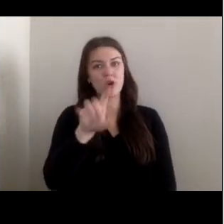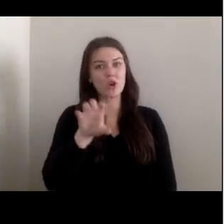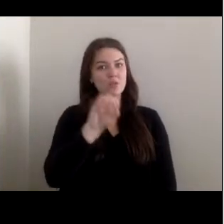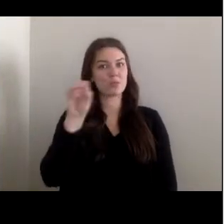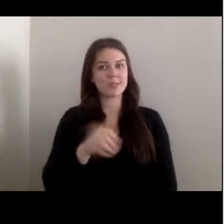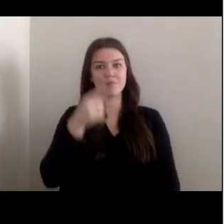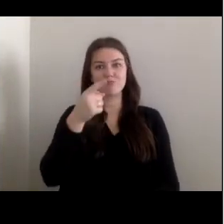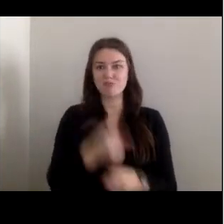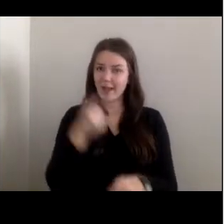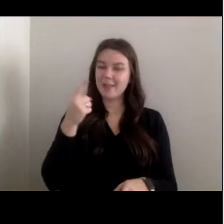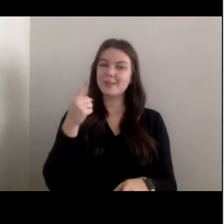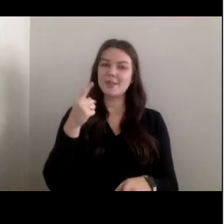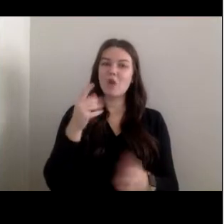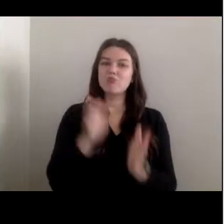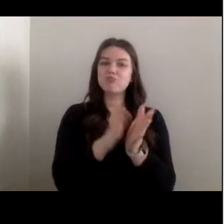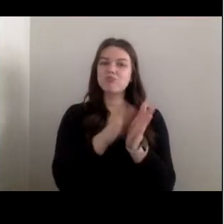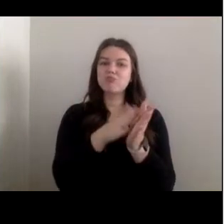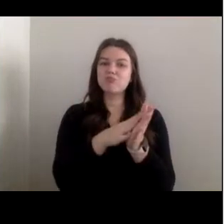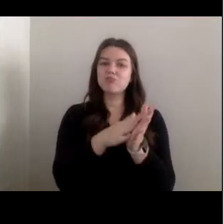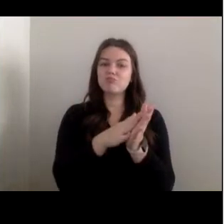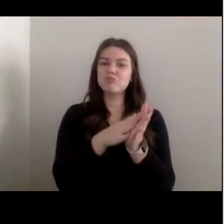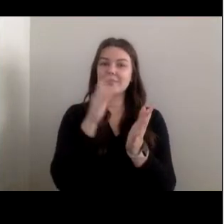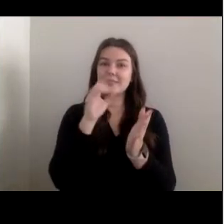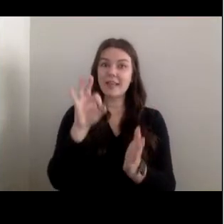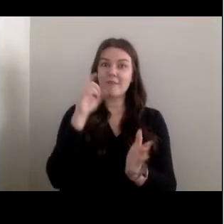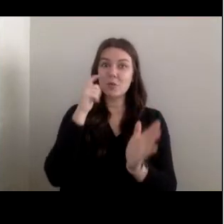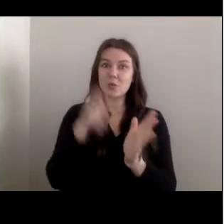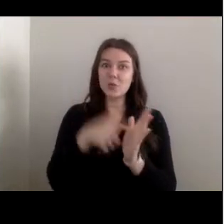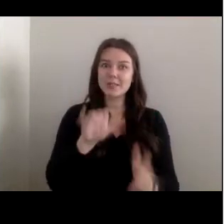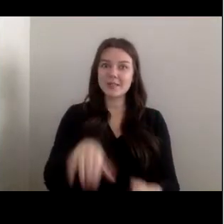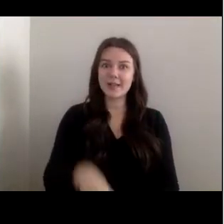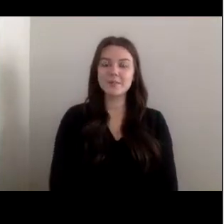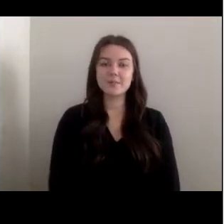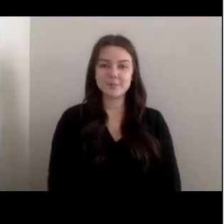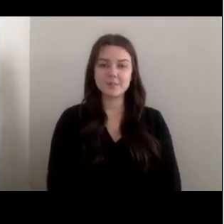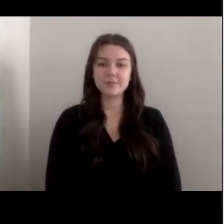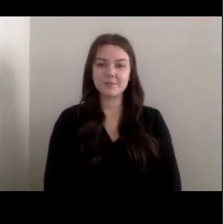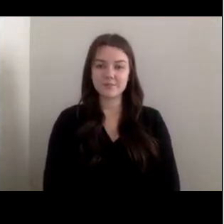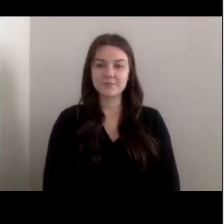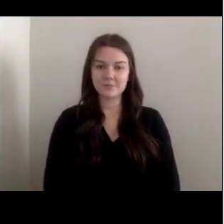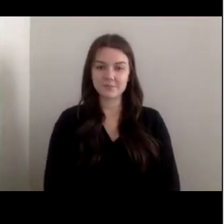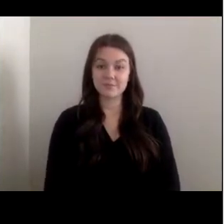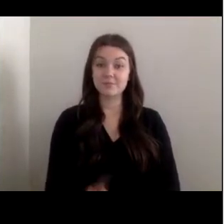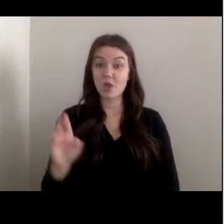So give yourself a pat on the back, if you observed that. So that embryo on the right is actually more